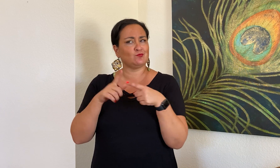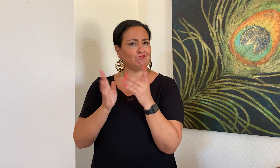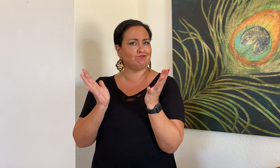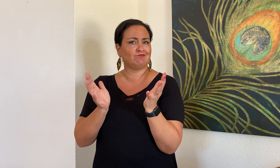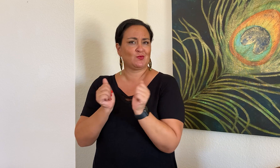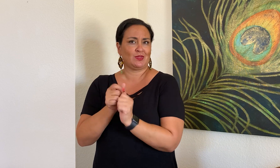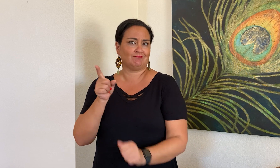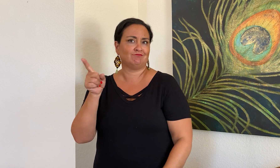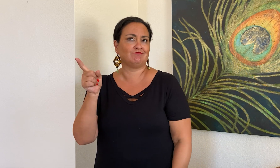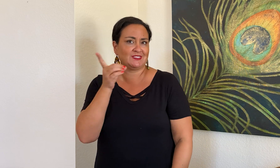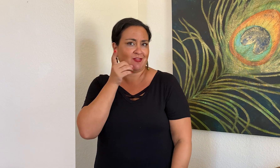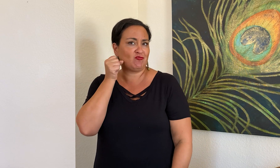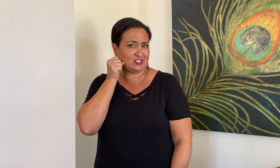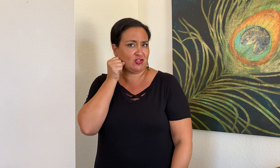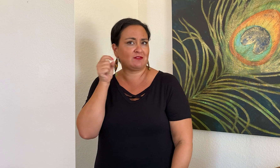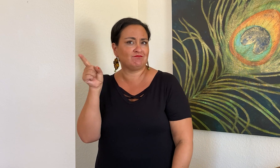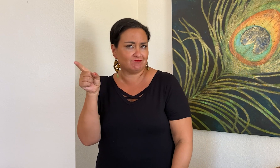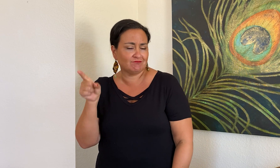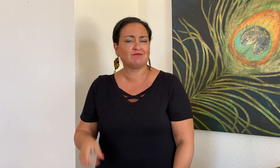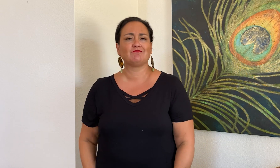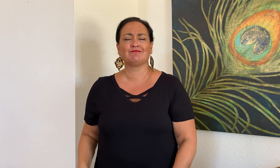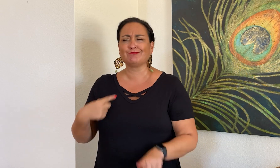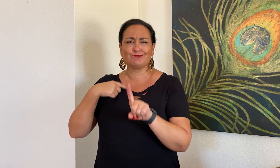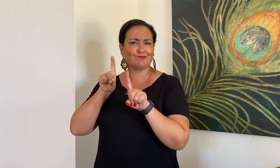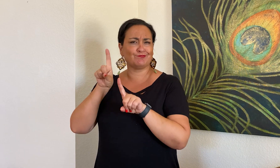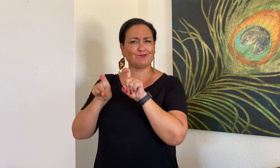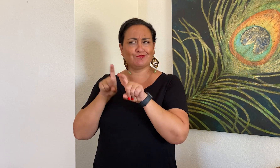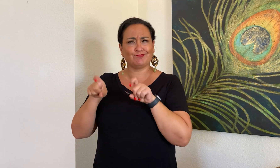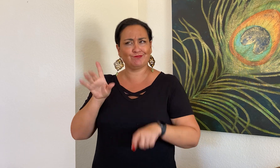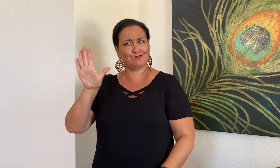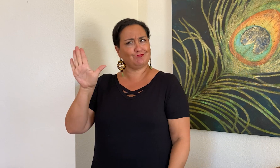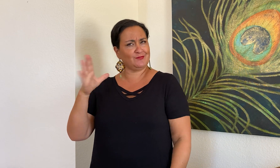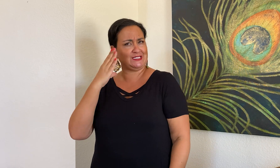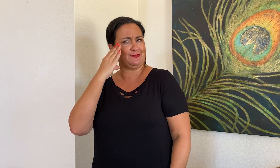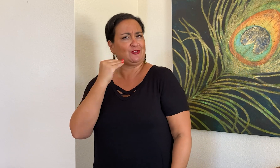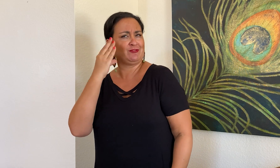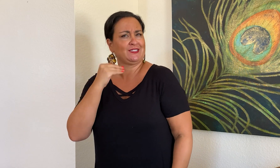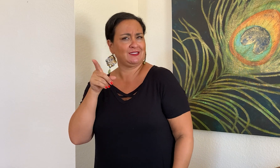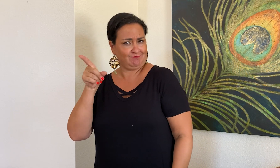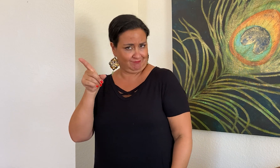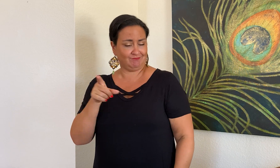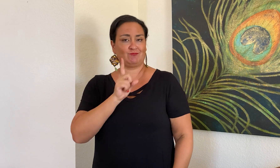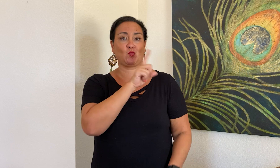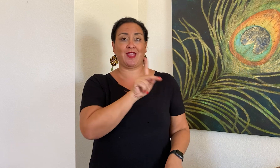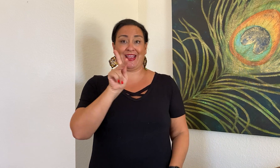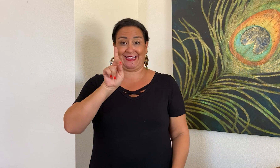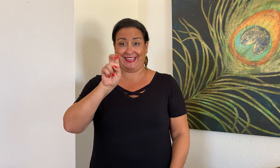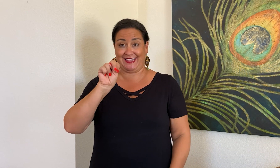I decided to chat with Delresea and ask her questions about her experience.